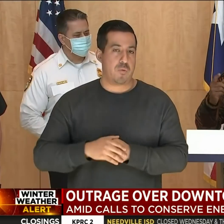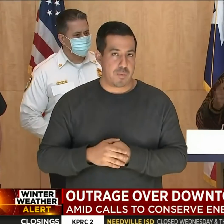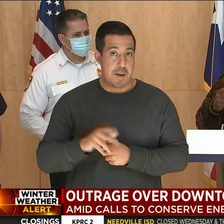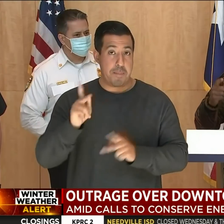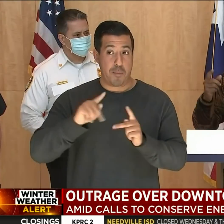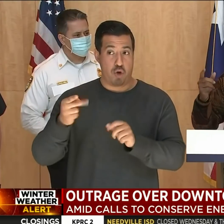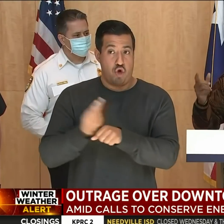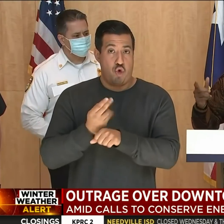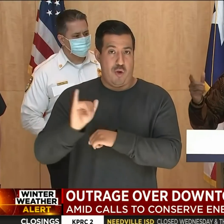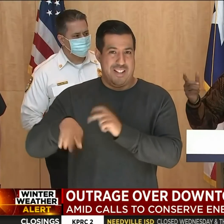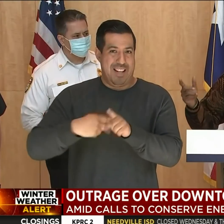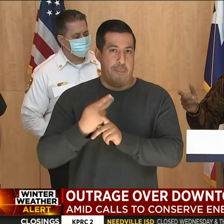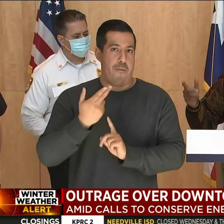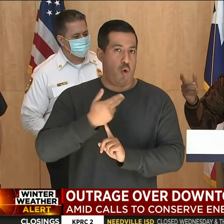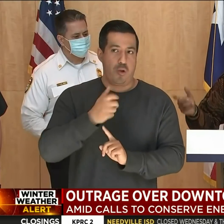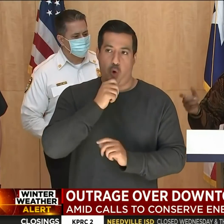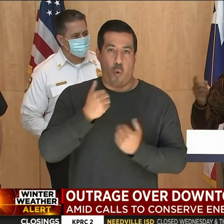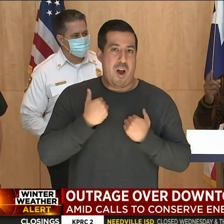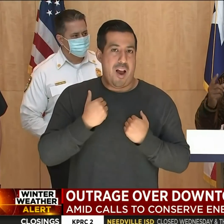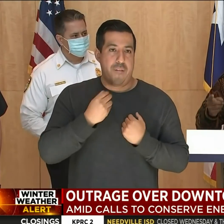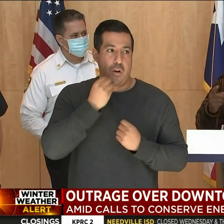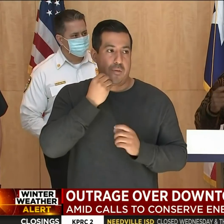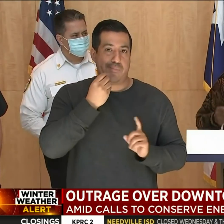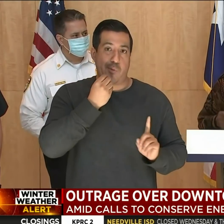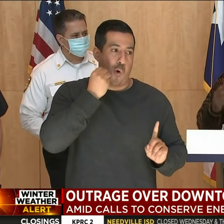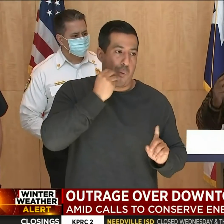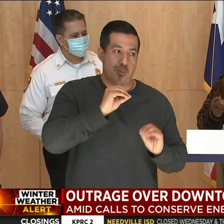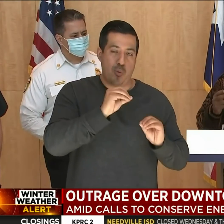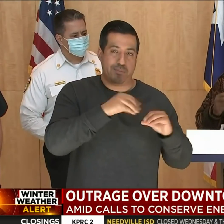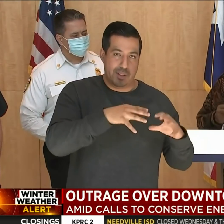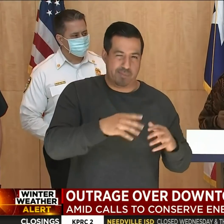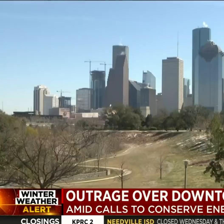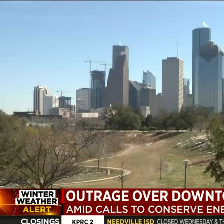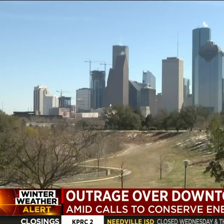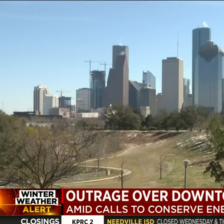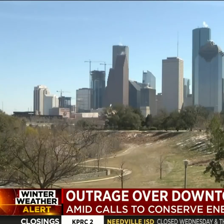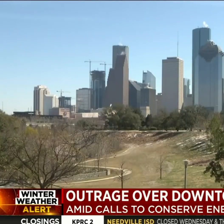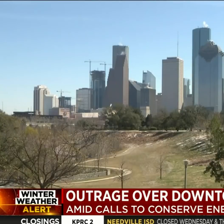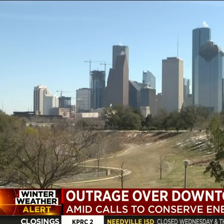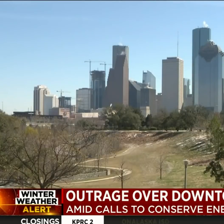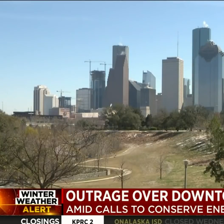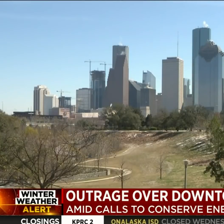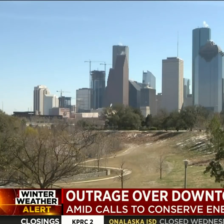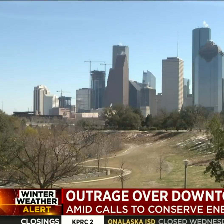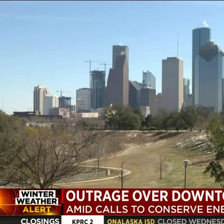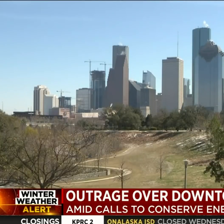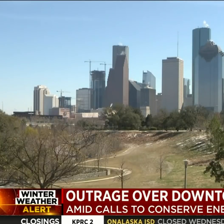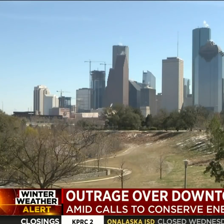NESES SHOULD BE CLOSED ARE ALL LIT UP. WAY TO GO MAYOR. THE MAYOR HAS MADE IT CLEAR